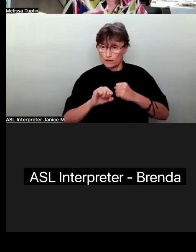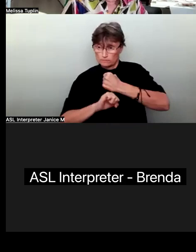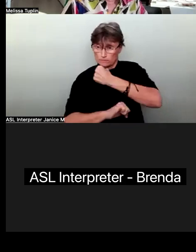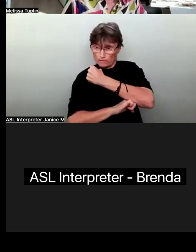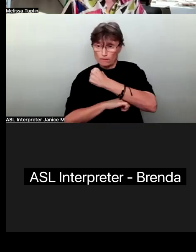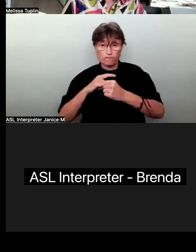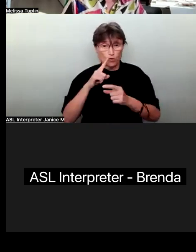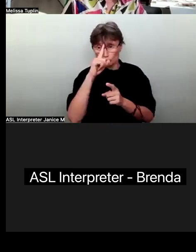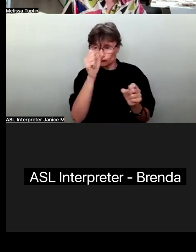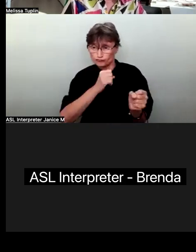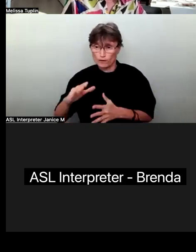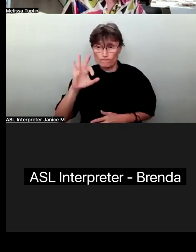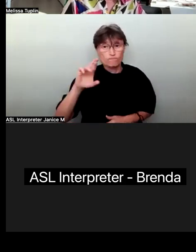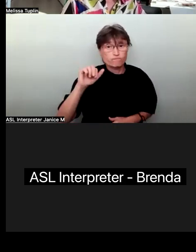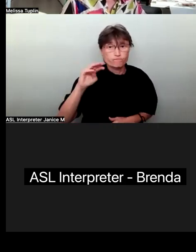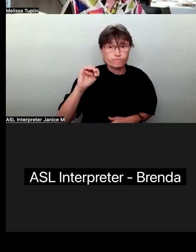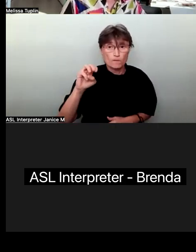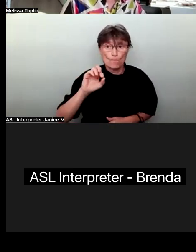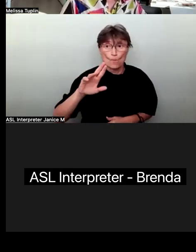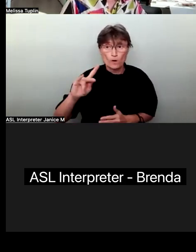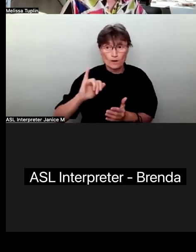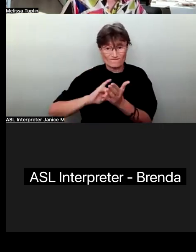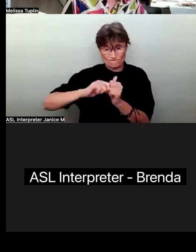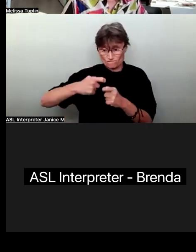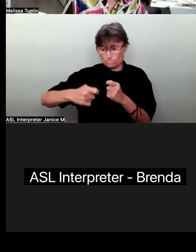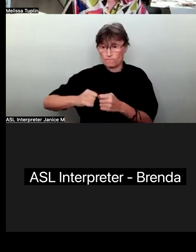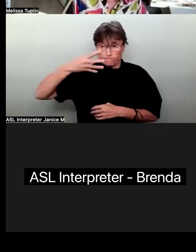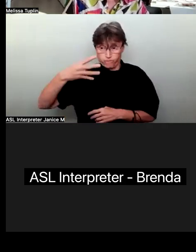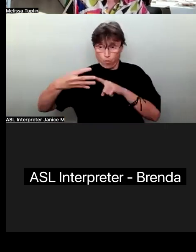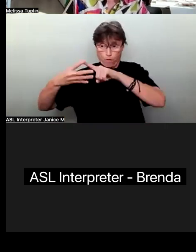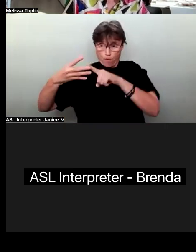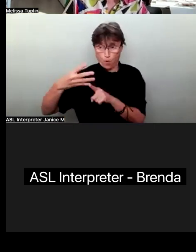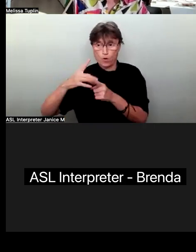operating grant program was designed, and you are all individual contributors